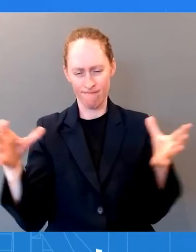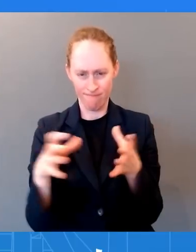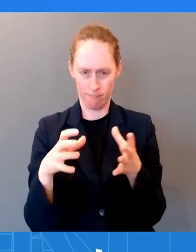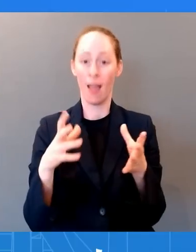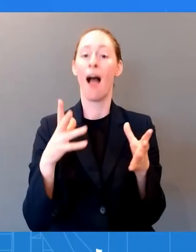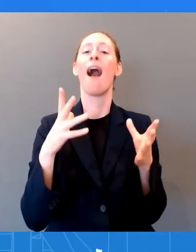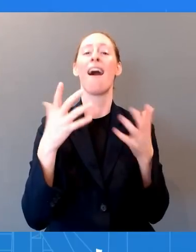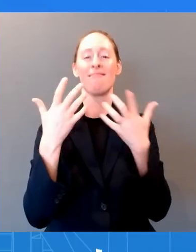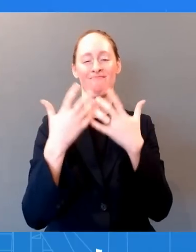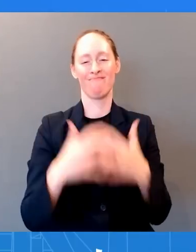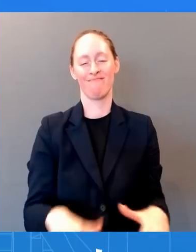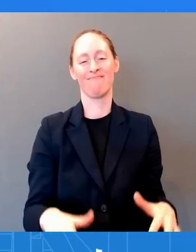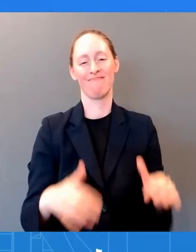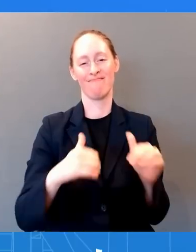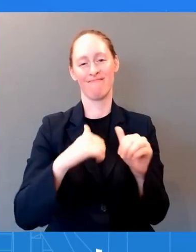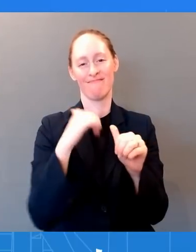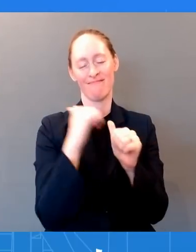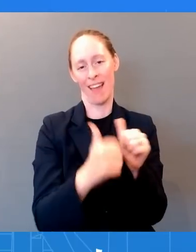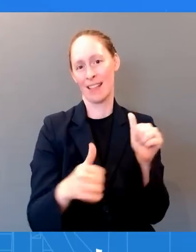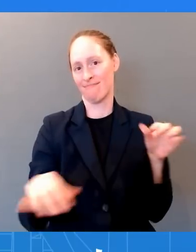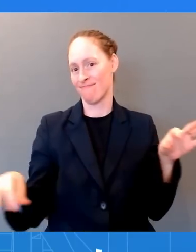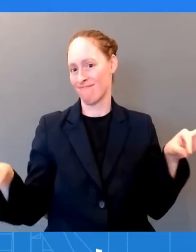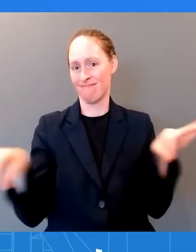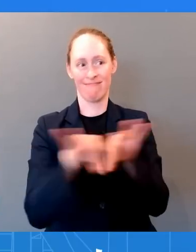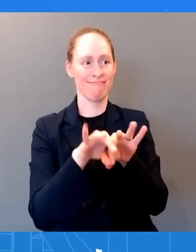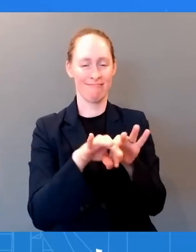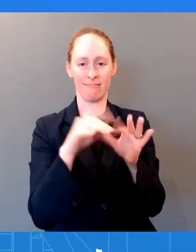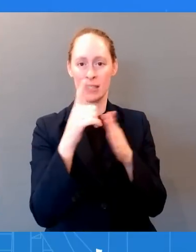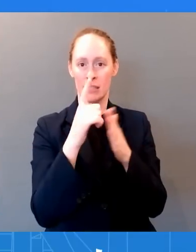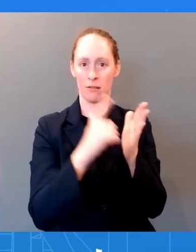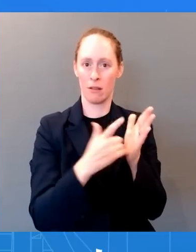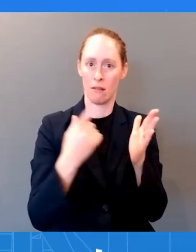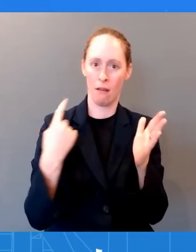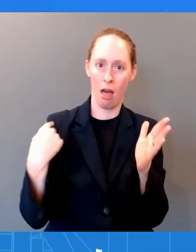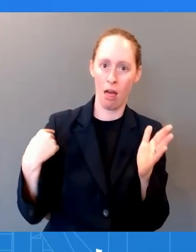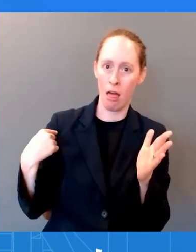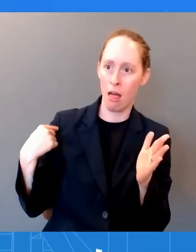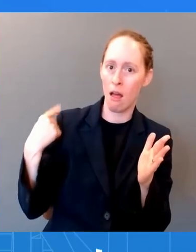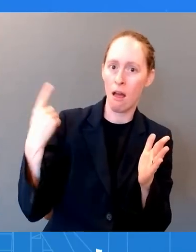and how we must act on ban assault weapons. You'll hear that from him as well.